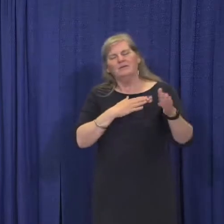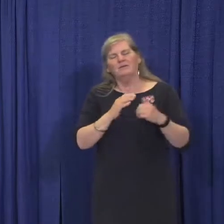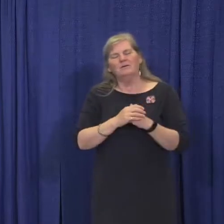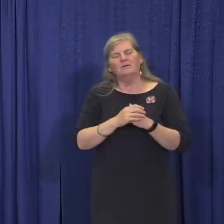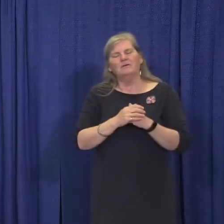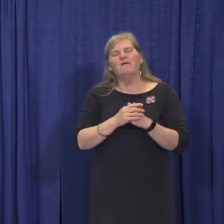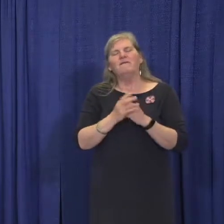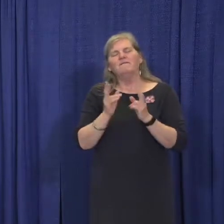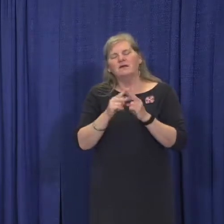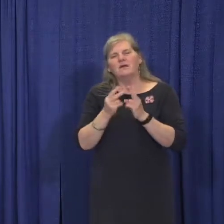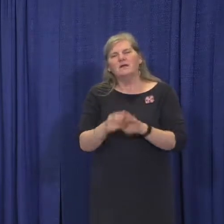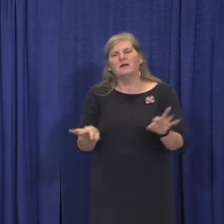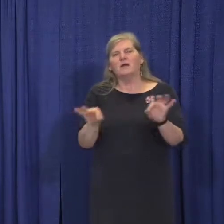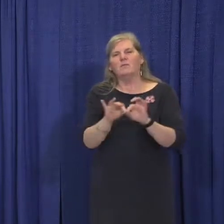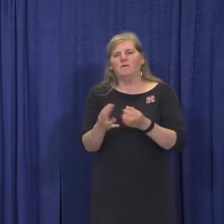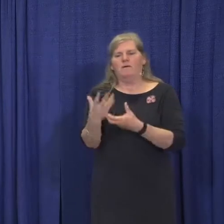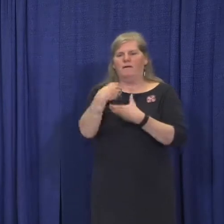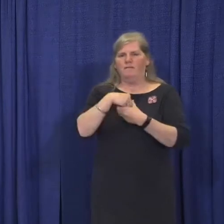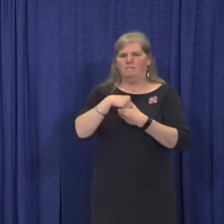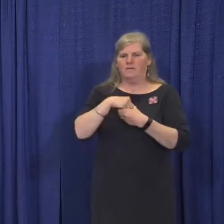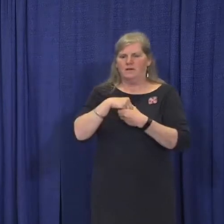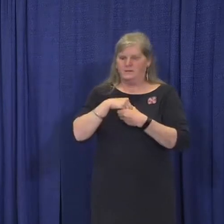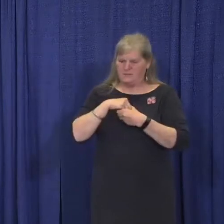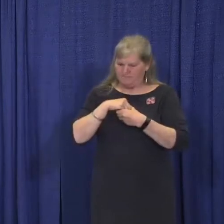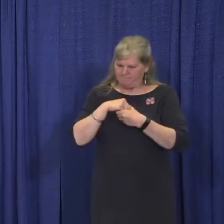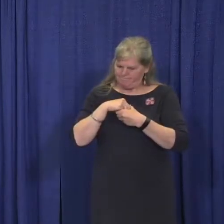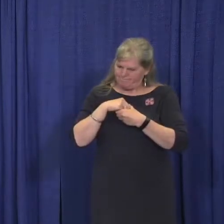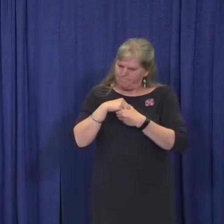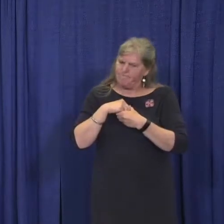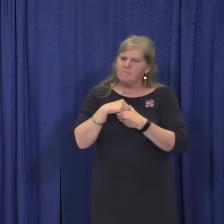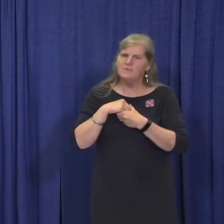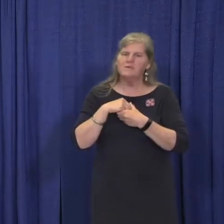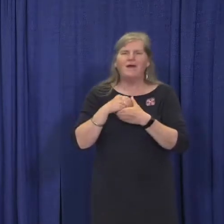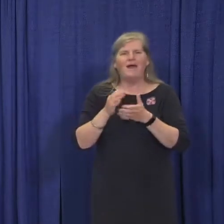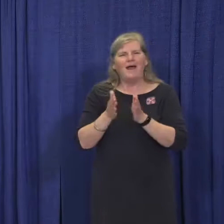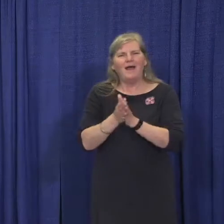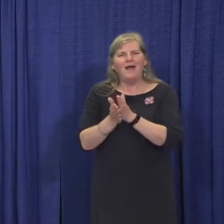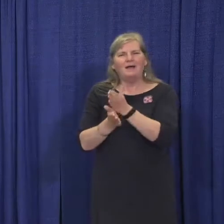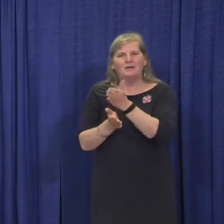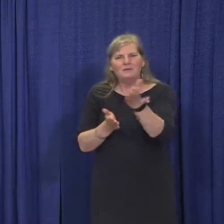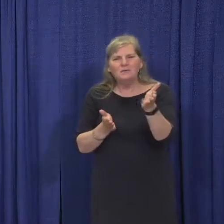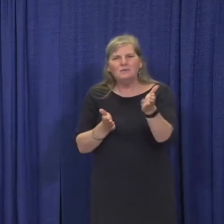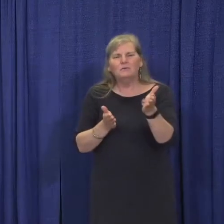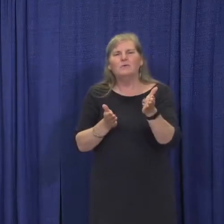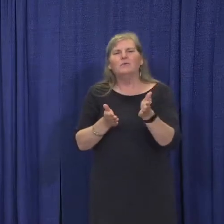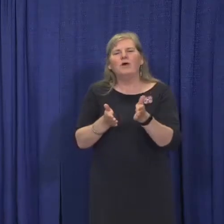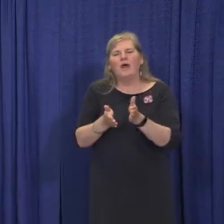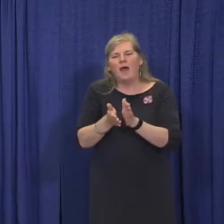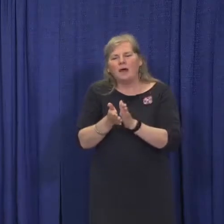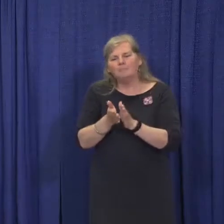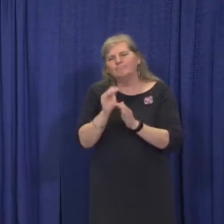difference so far and we need to keep it going. Please get this message out to